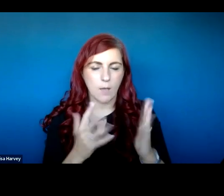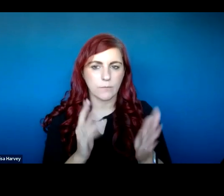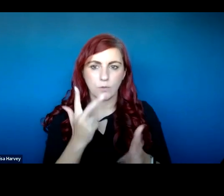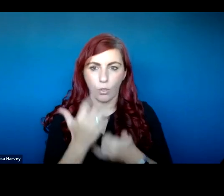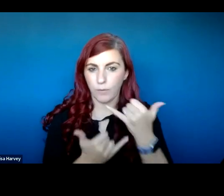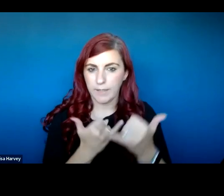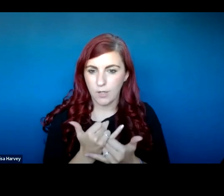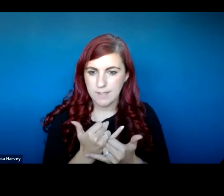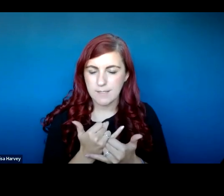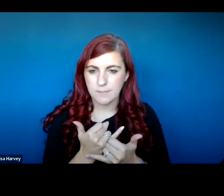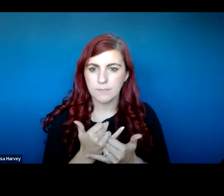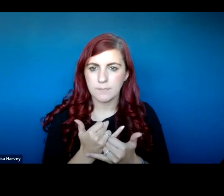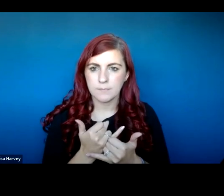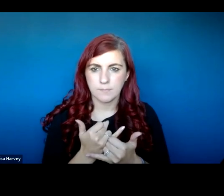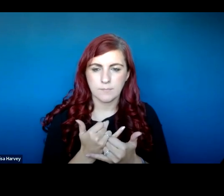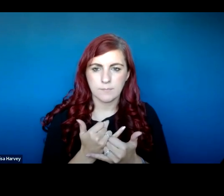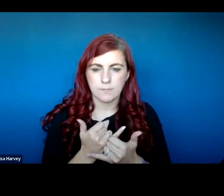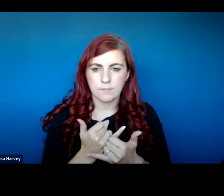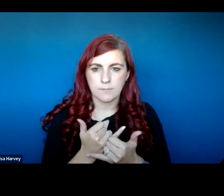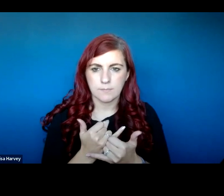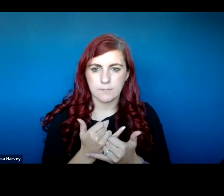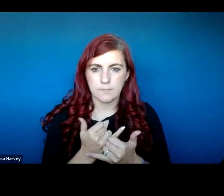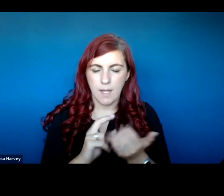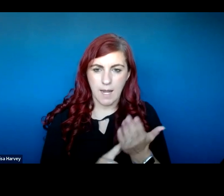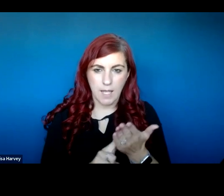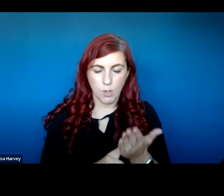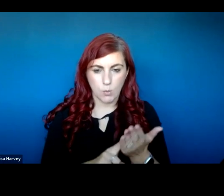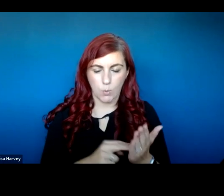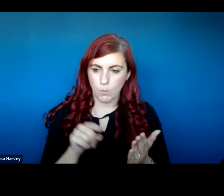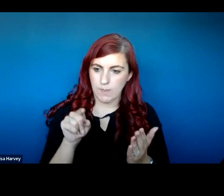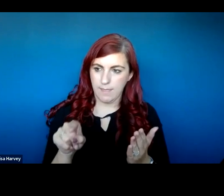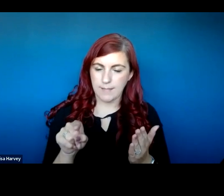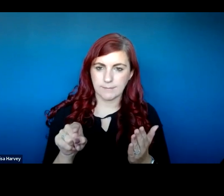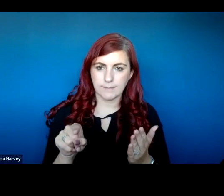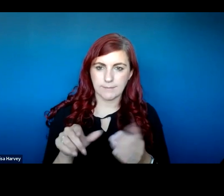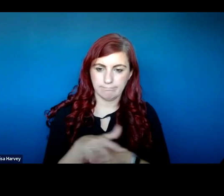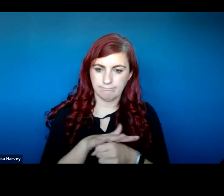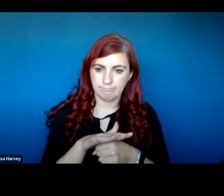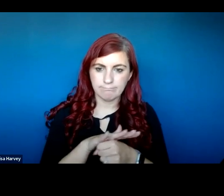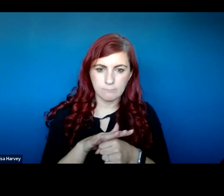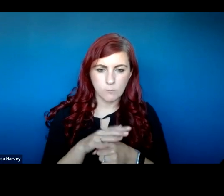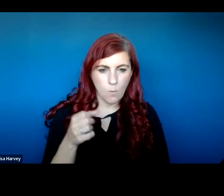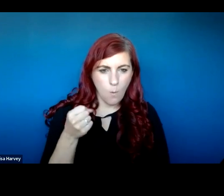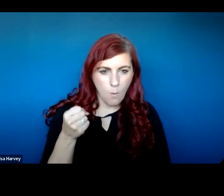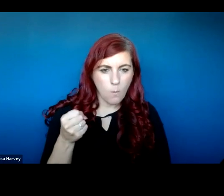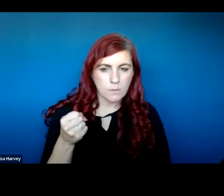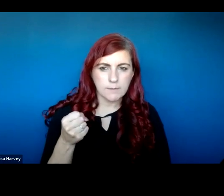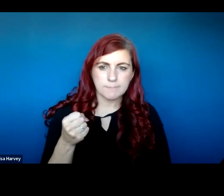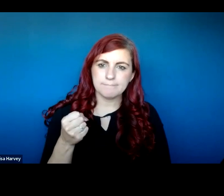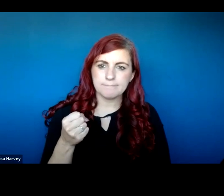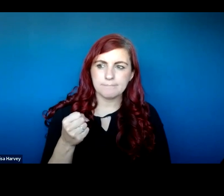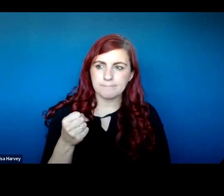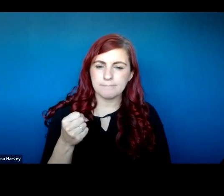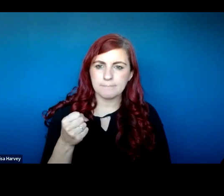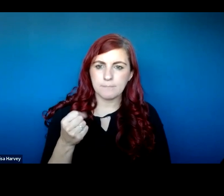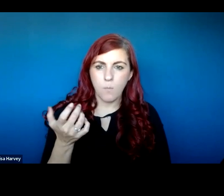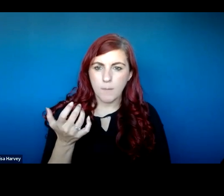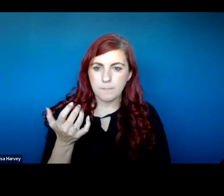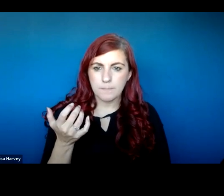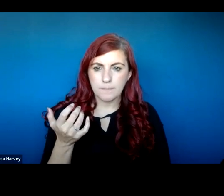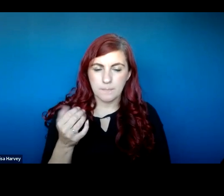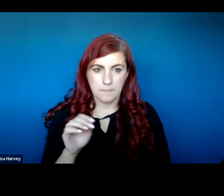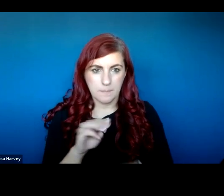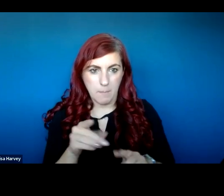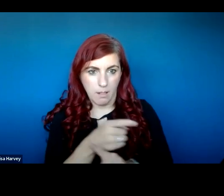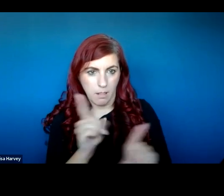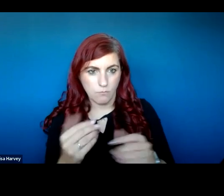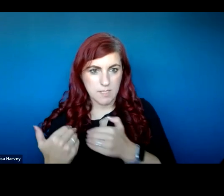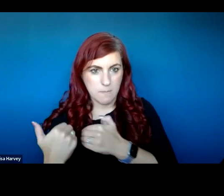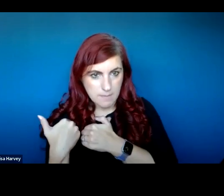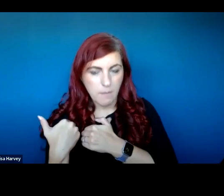And use that position to really hold the people accountable, because that's what